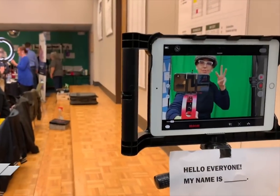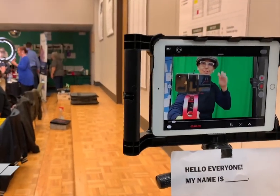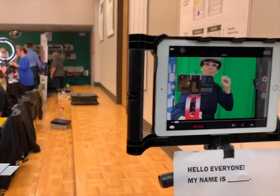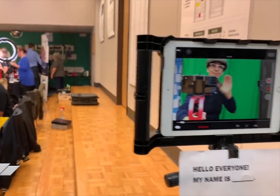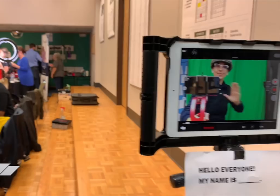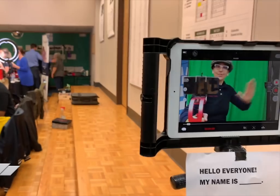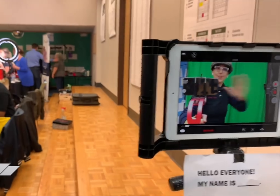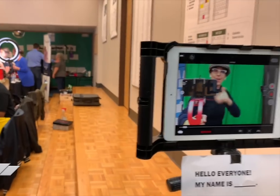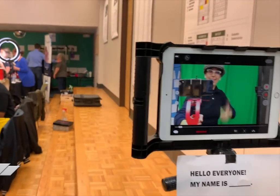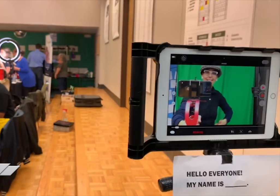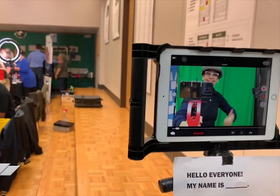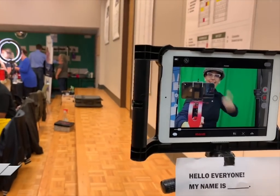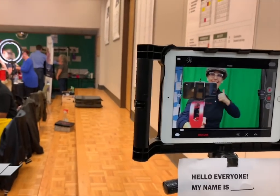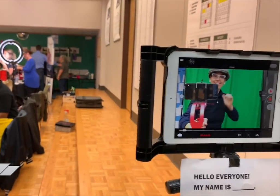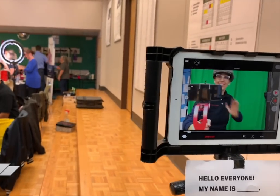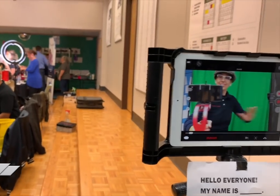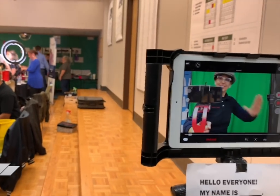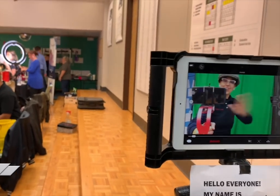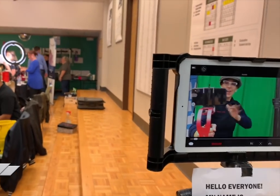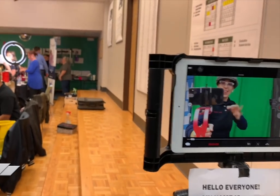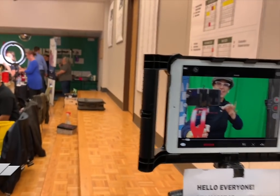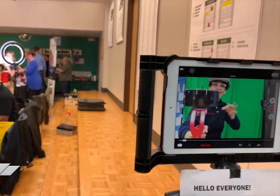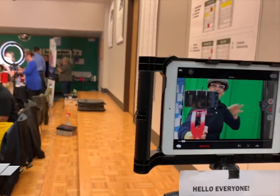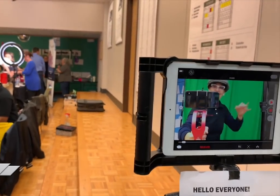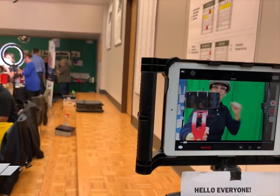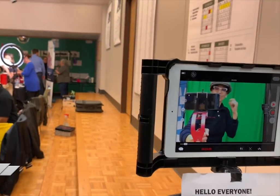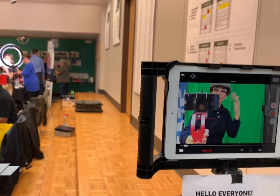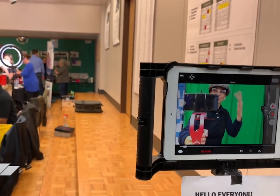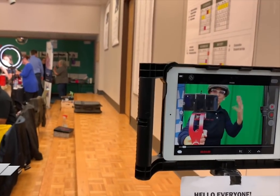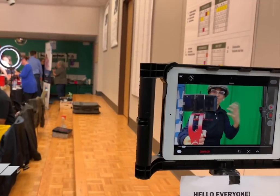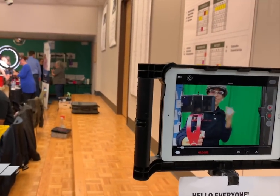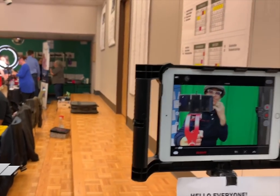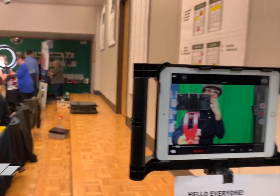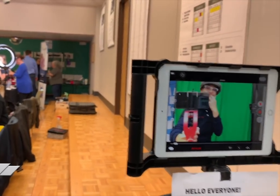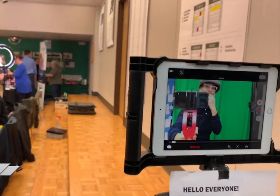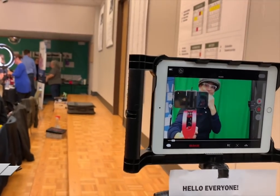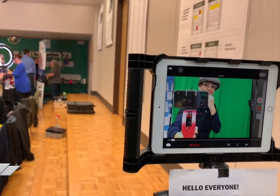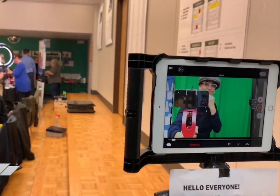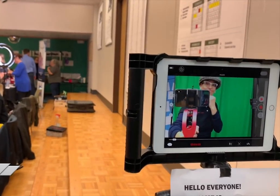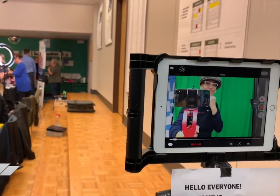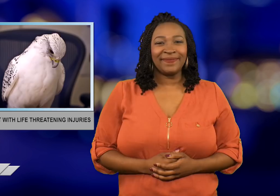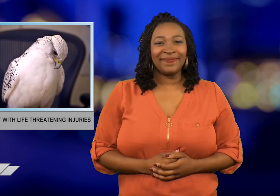Sign1News. Your life. Your language.